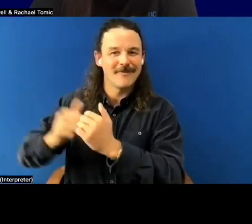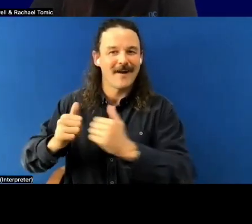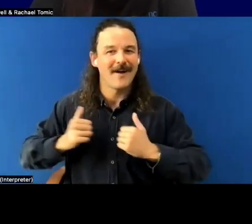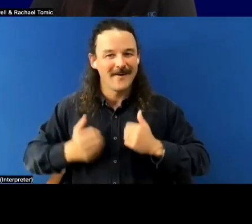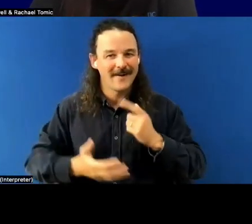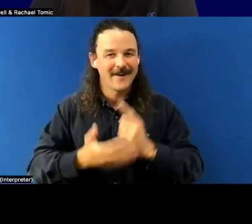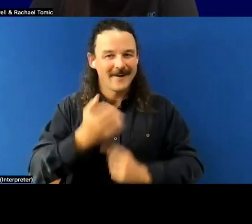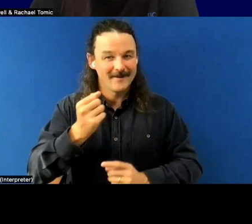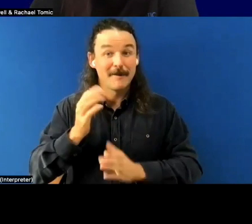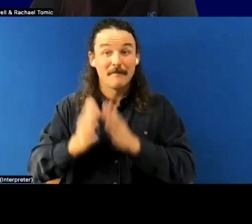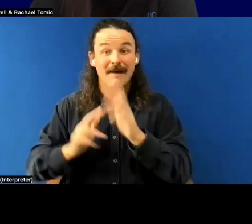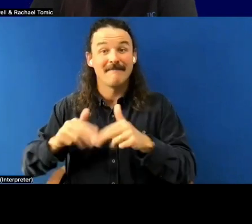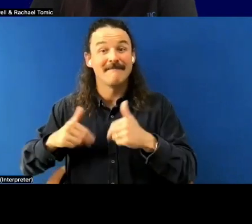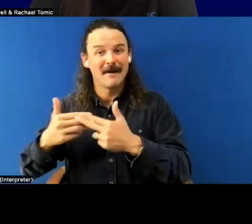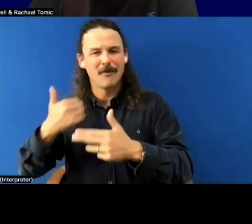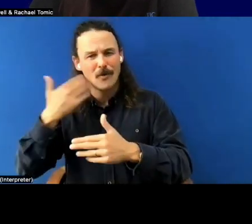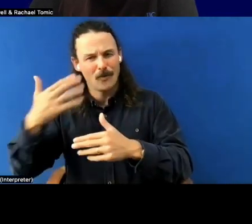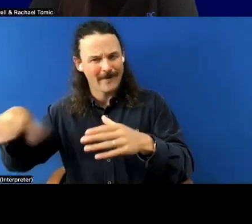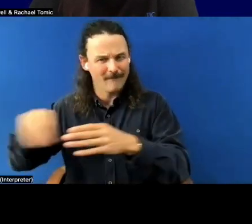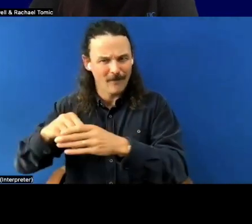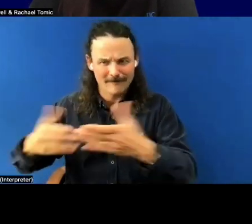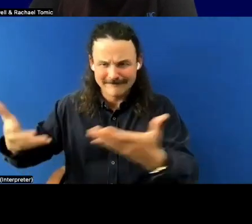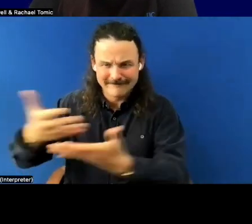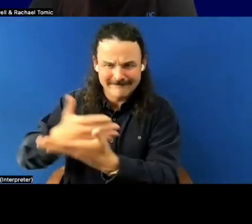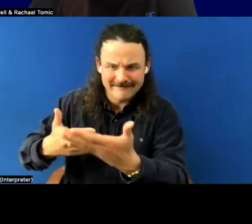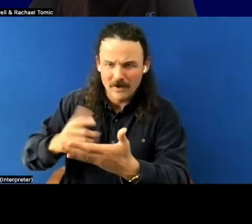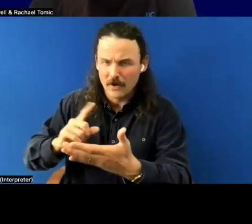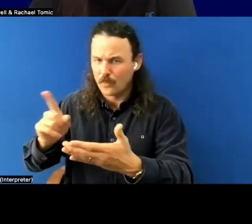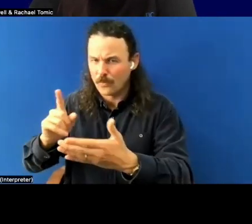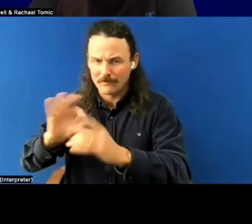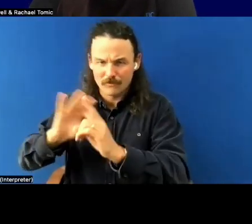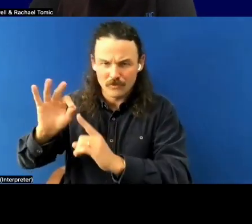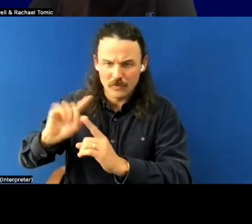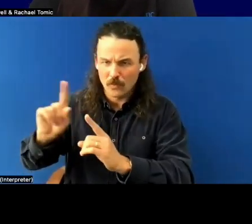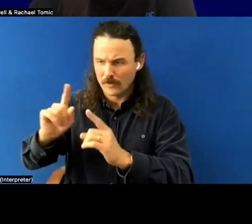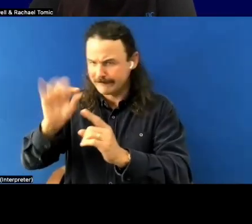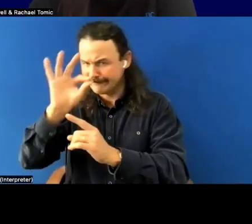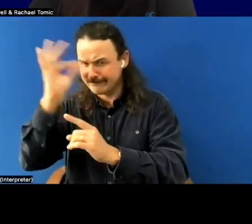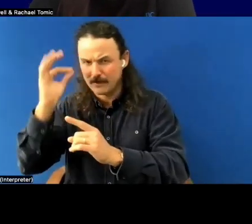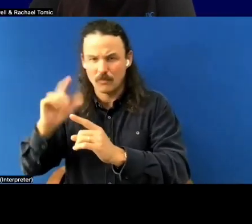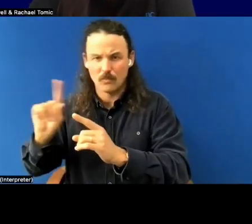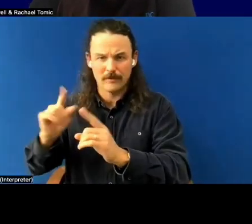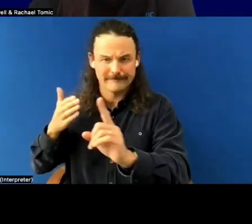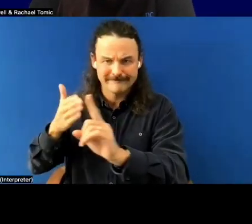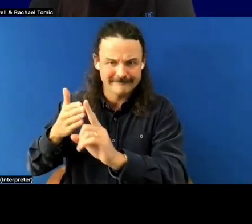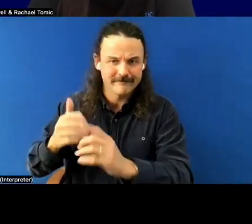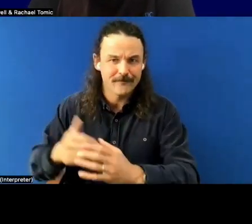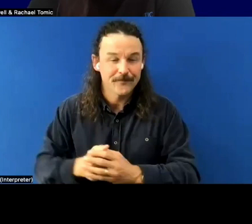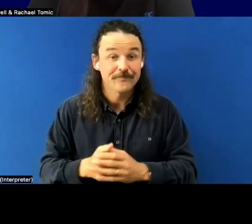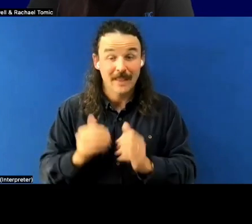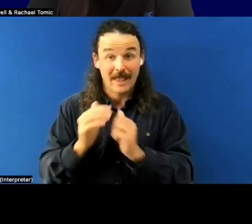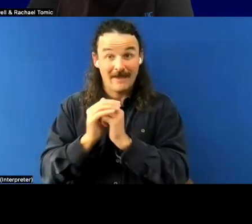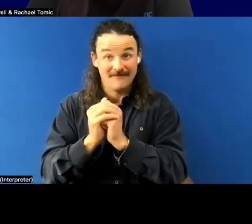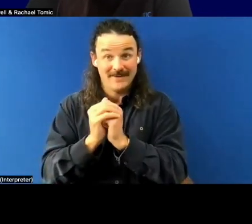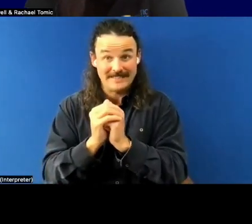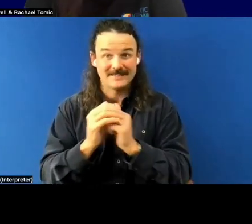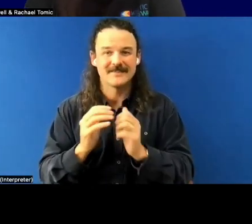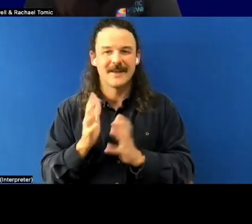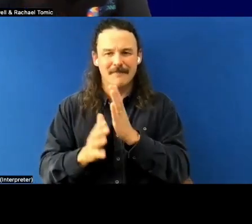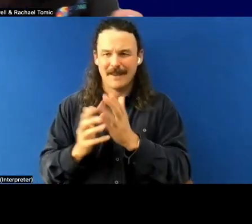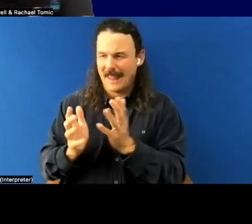everything that we can. "Friends" refers to the friendships established with other kids.